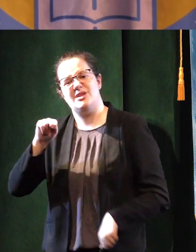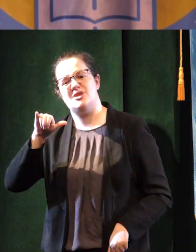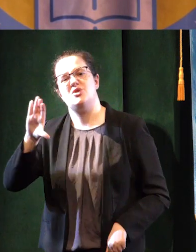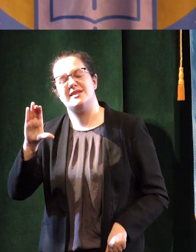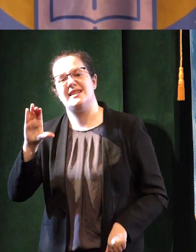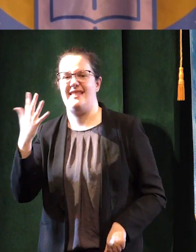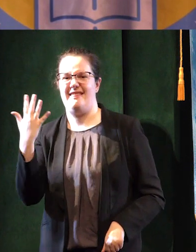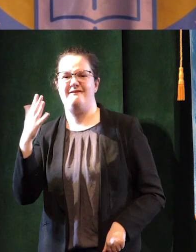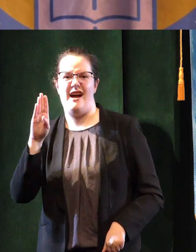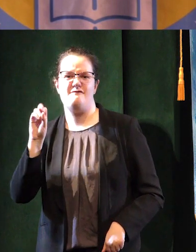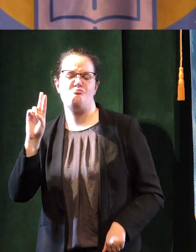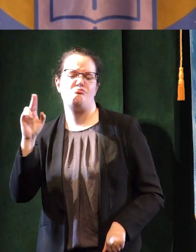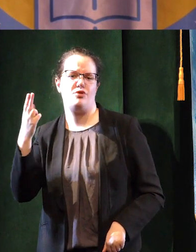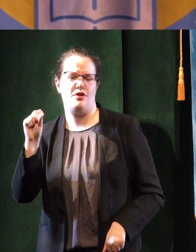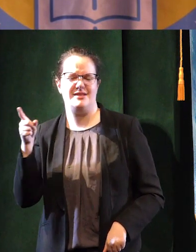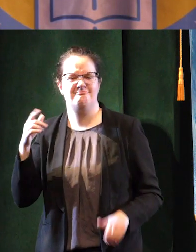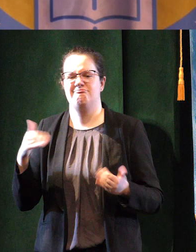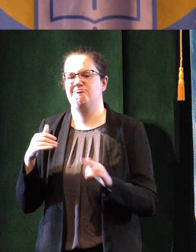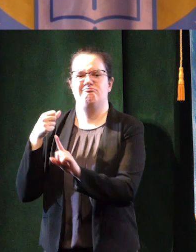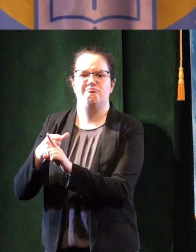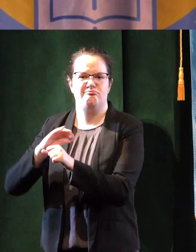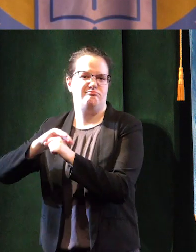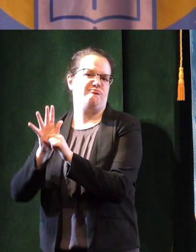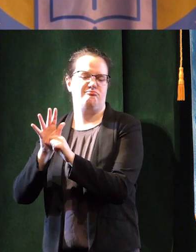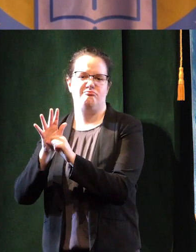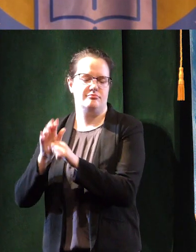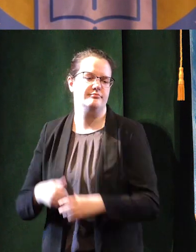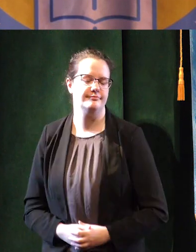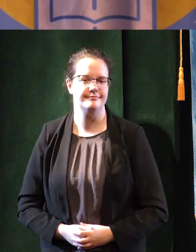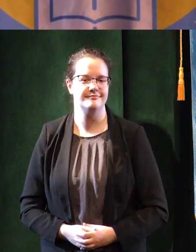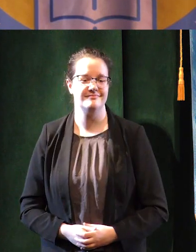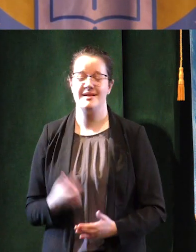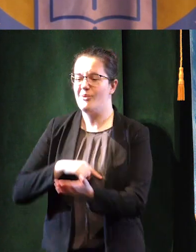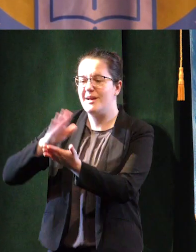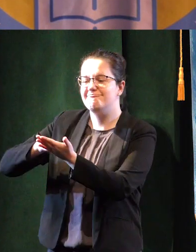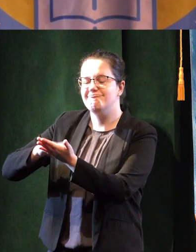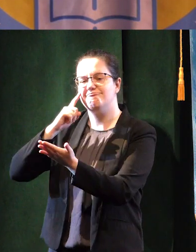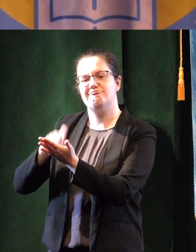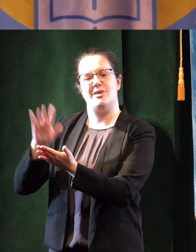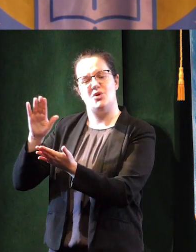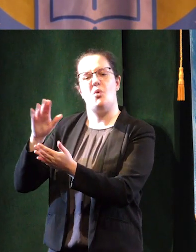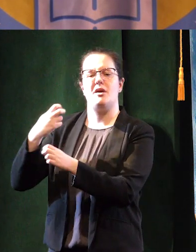five boroughs an area hard-hit by Cova 19 we commend your hard work and your